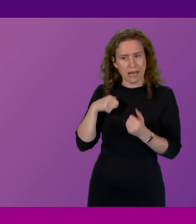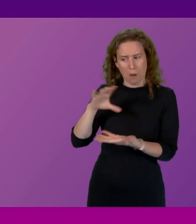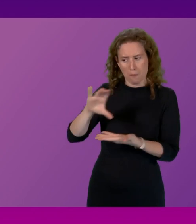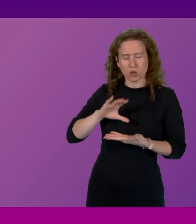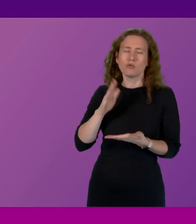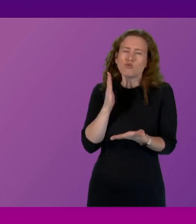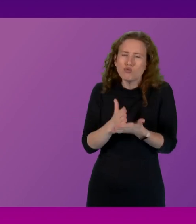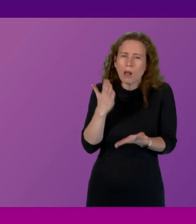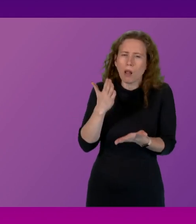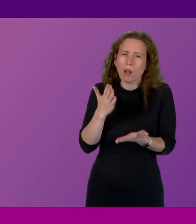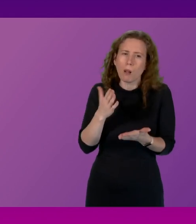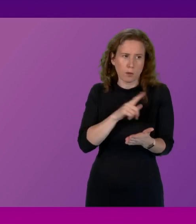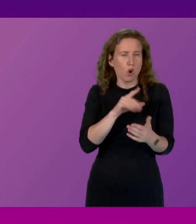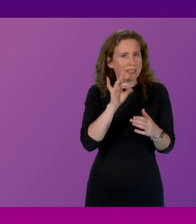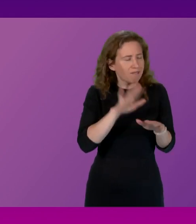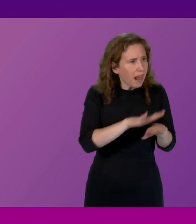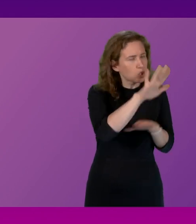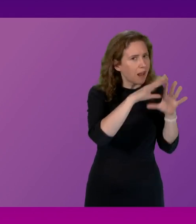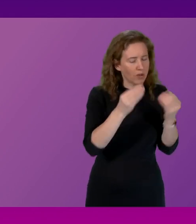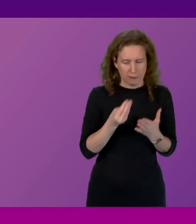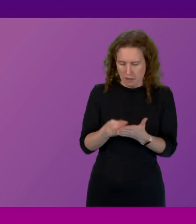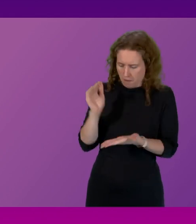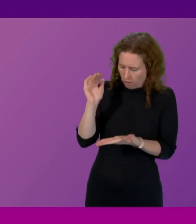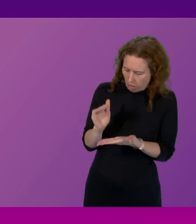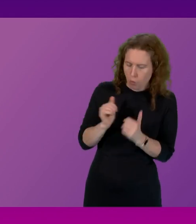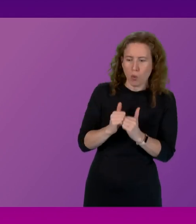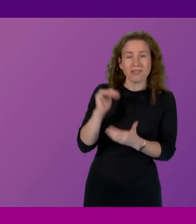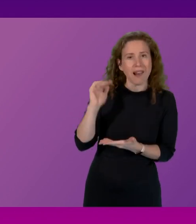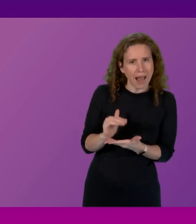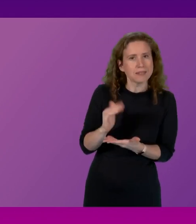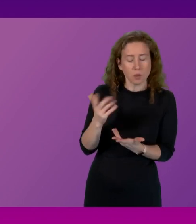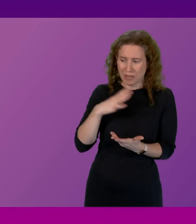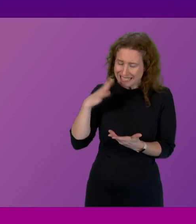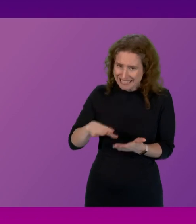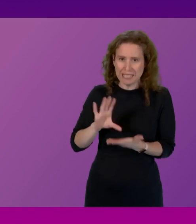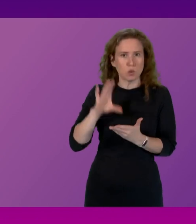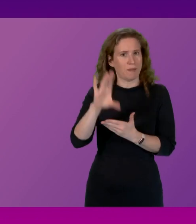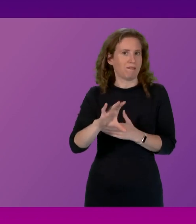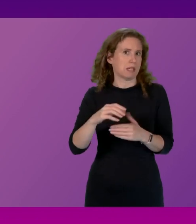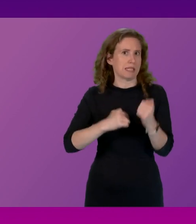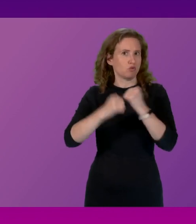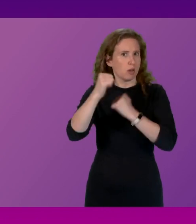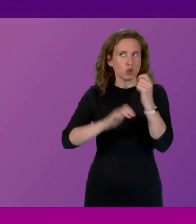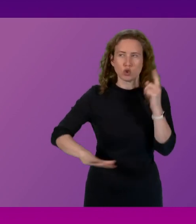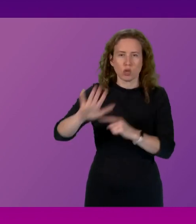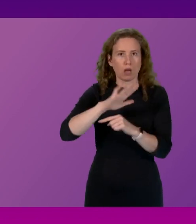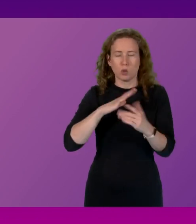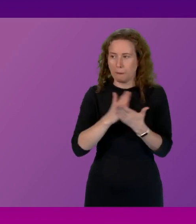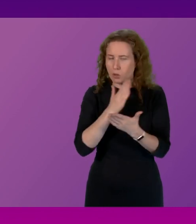per cent to our capital budget. We know that infrastructure investment is key to securing inclusive economic growth